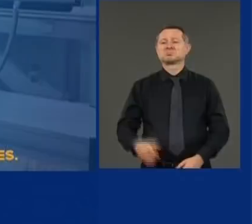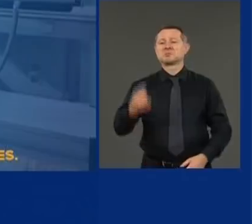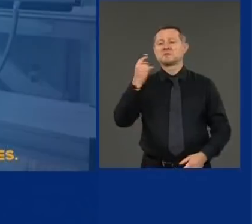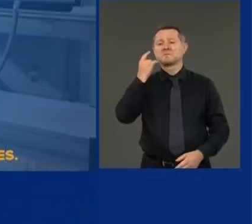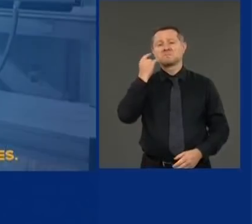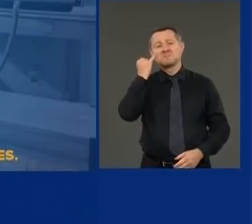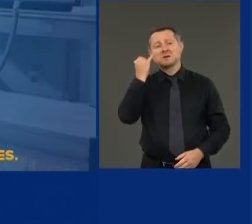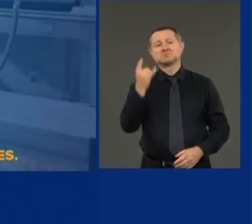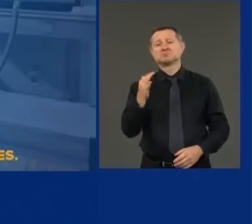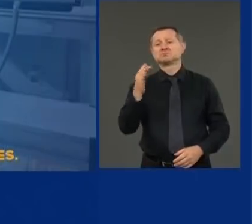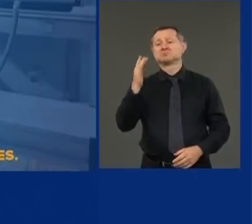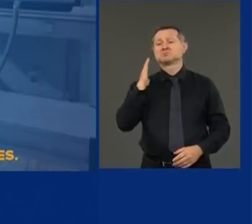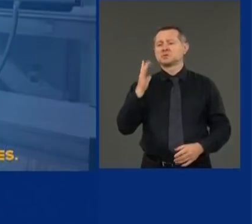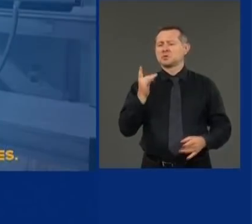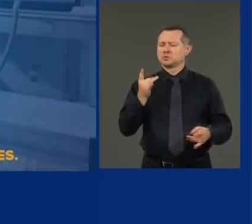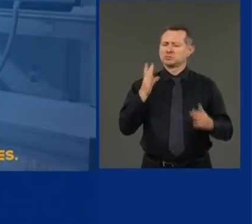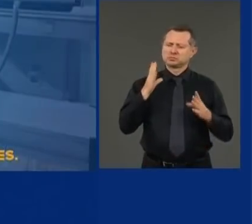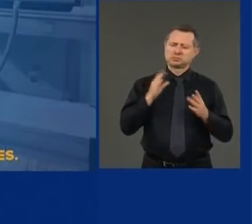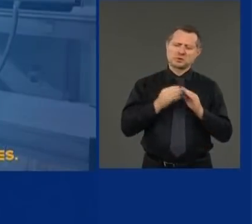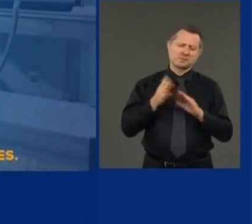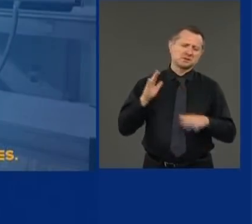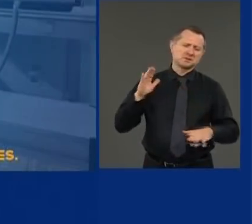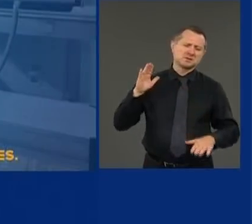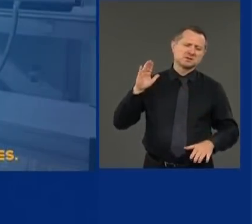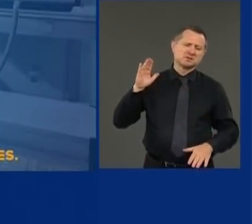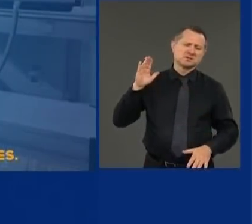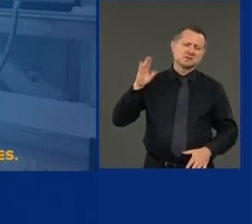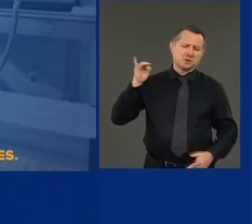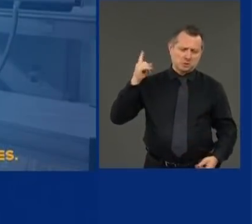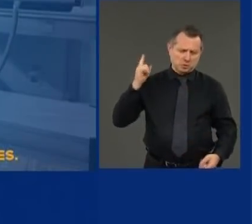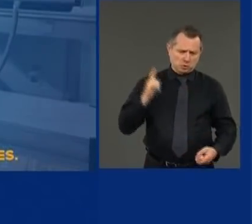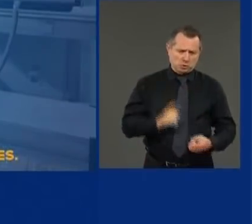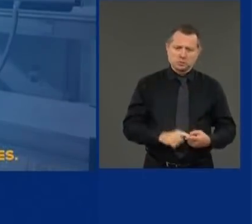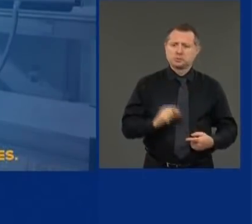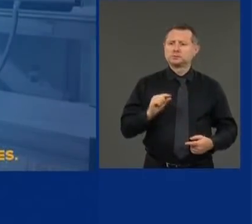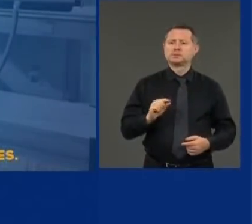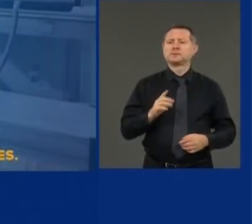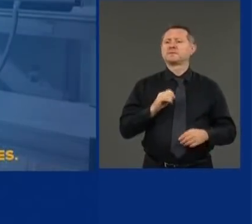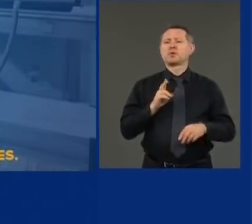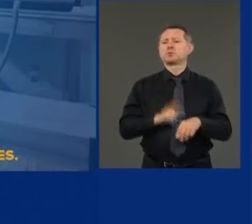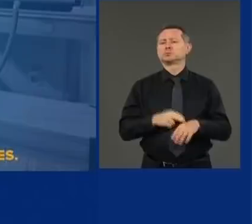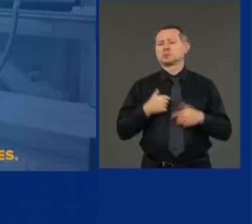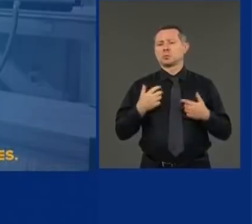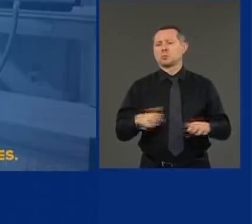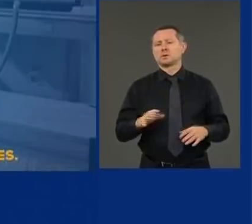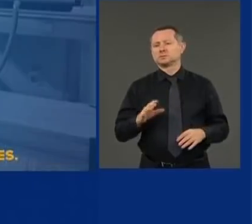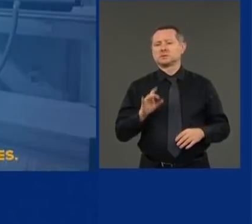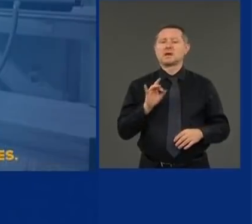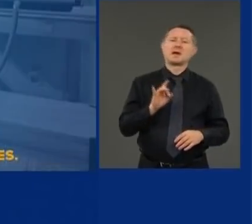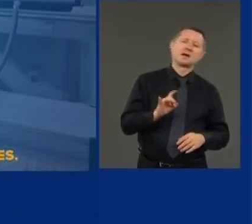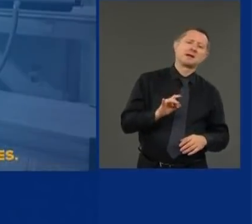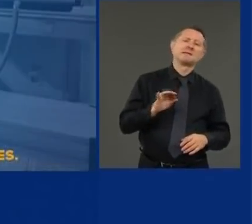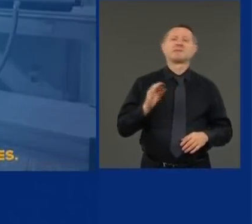LOST, AND WE ARE DOWN TO NINE. IT'S UNIMAGINABLE AT ONE TIME THAT WE WOULD BE THIS LOW. OBVIOUSLY YOU DON'T WANT TO EVEN